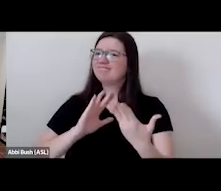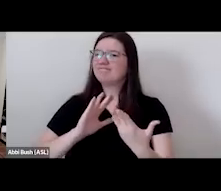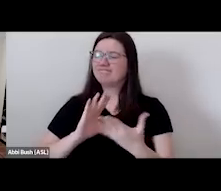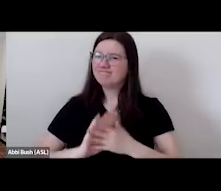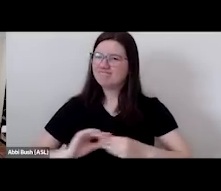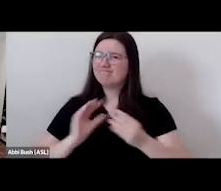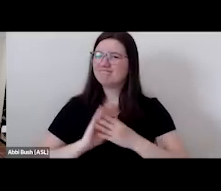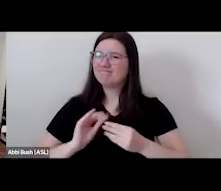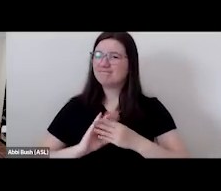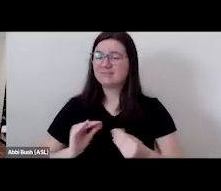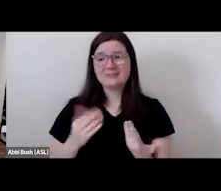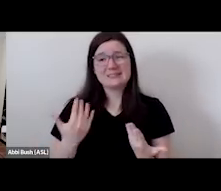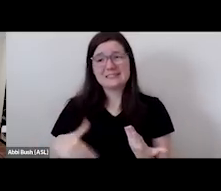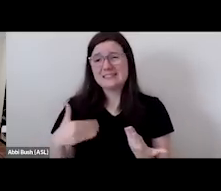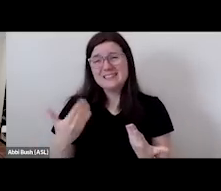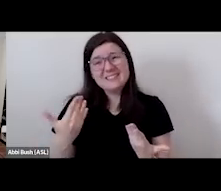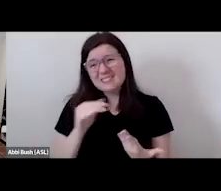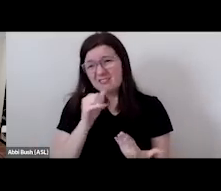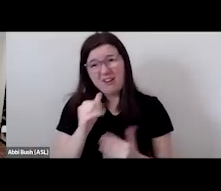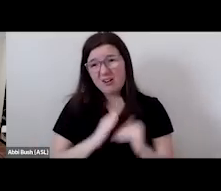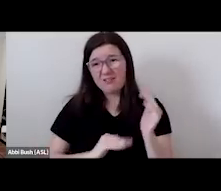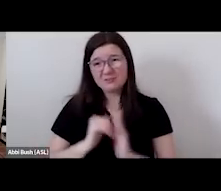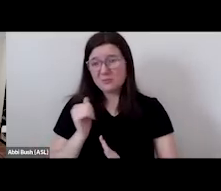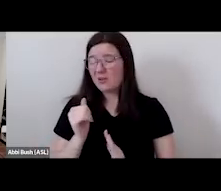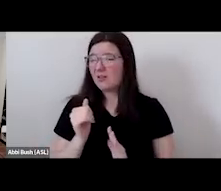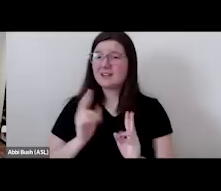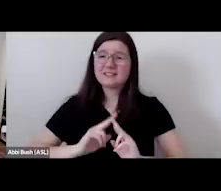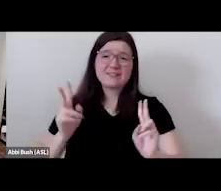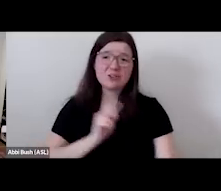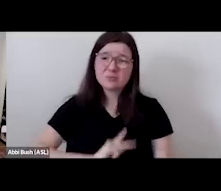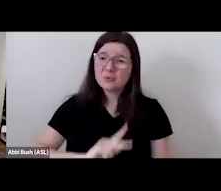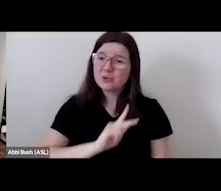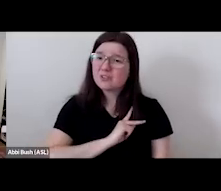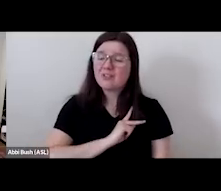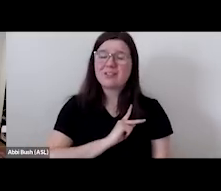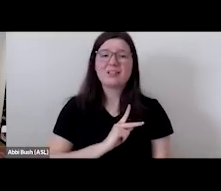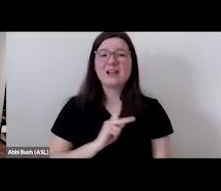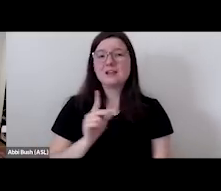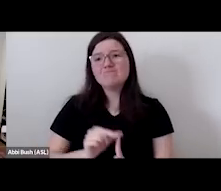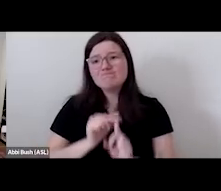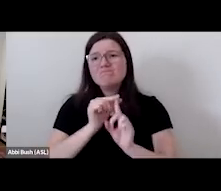and so unique for every situation. Very personal and I think we've said this already,